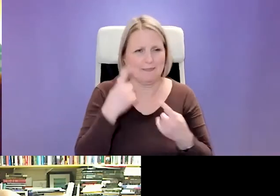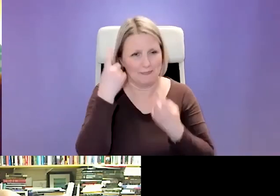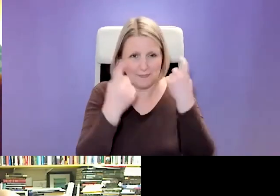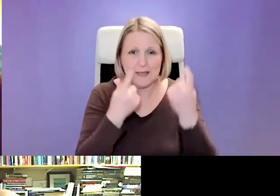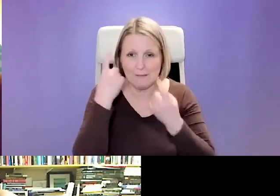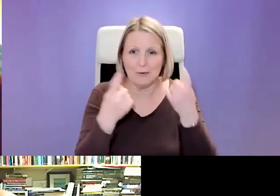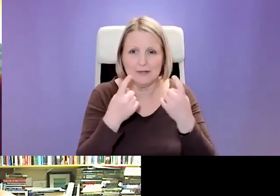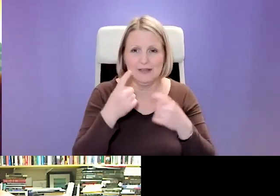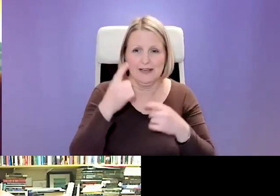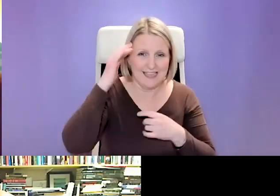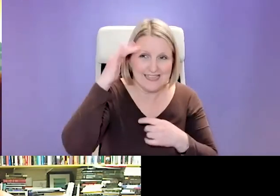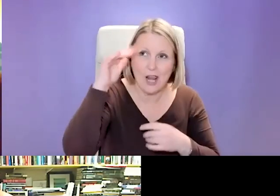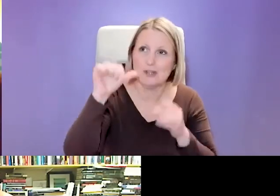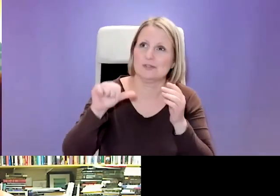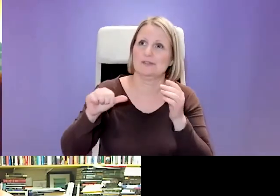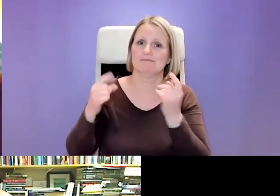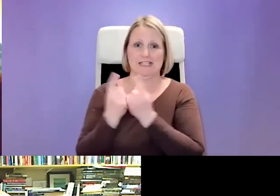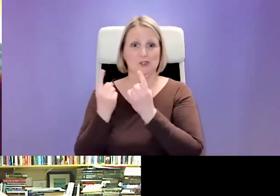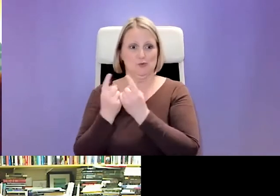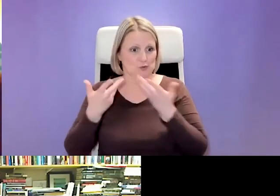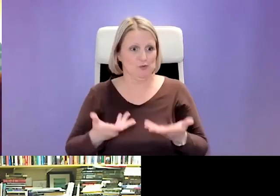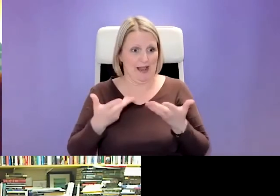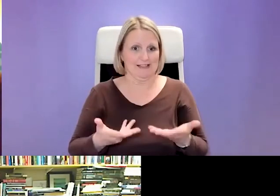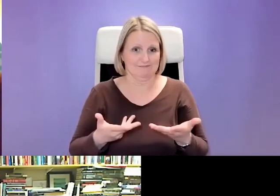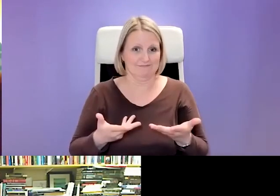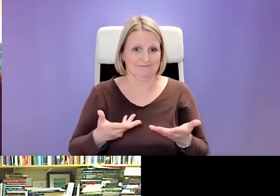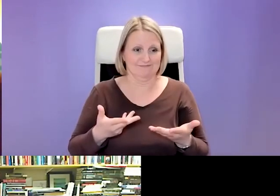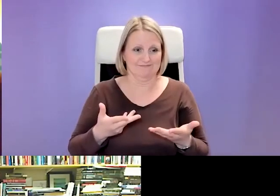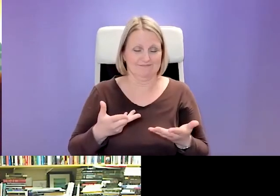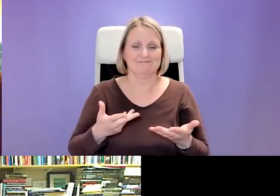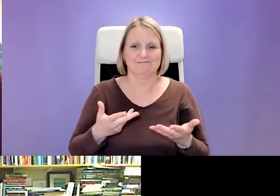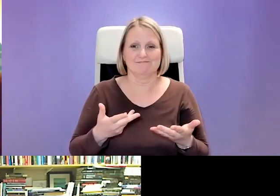the theological issues that concern us today, and so I didn't,